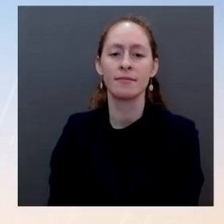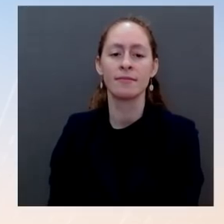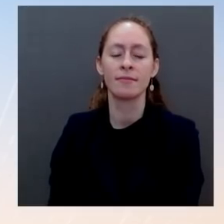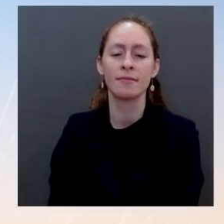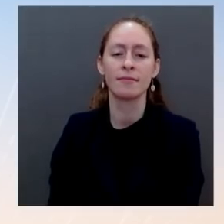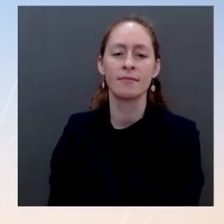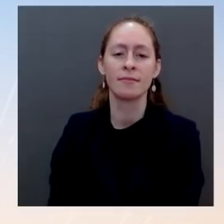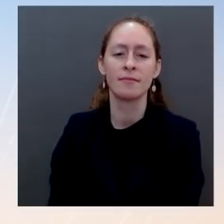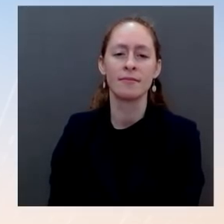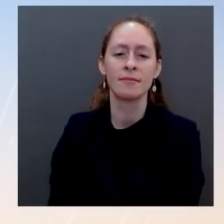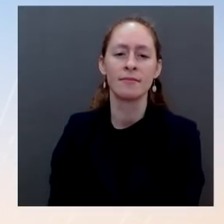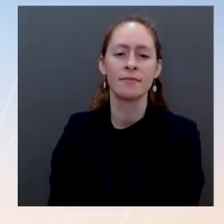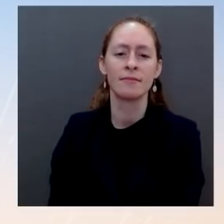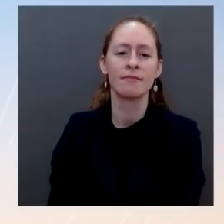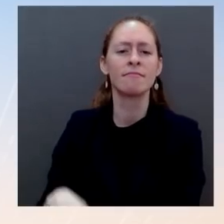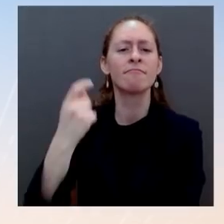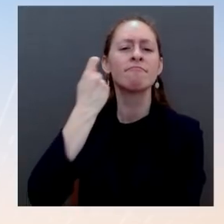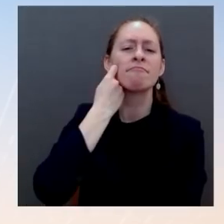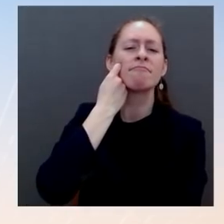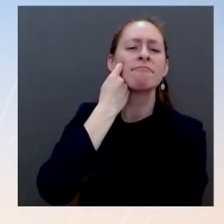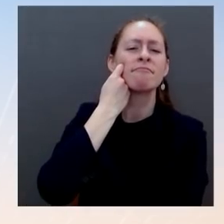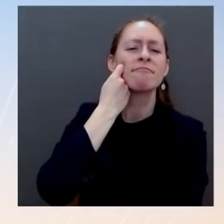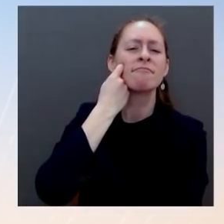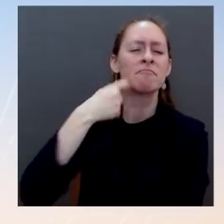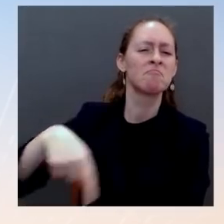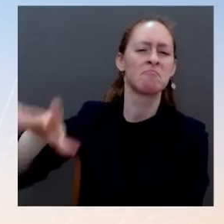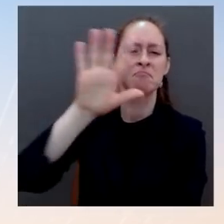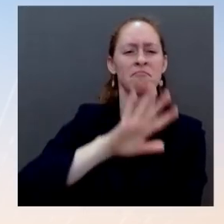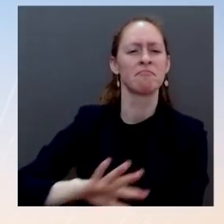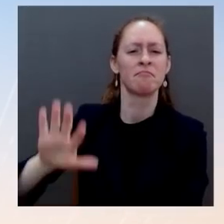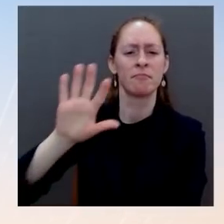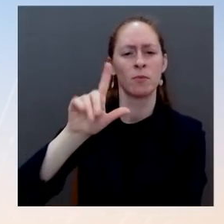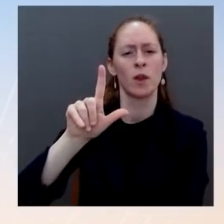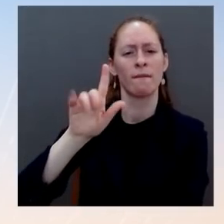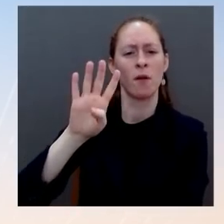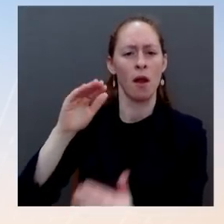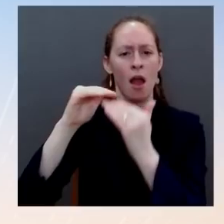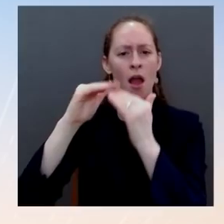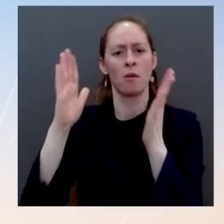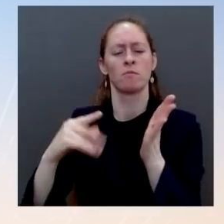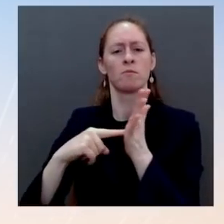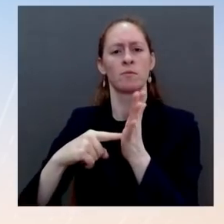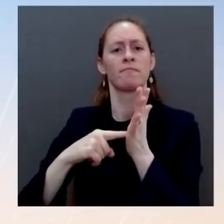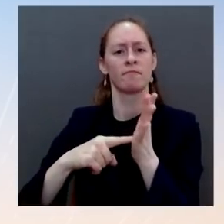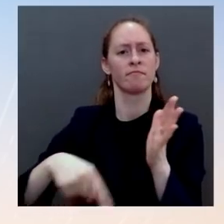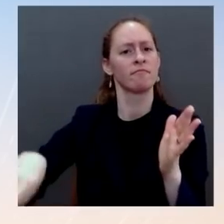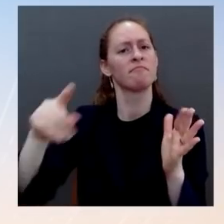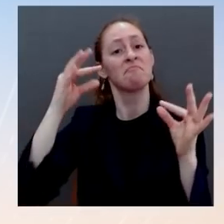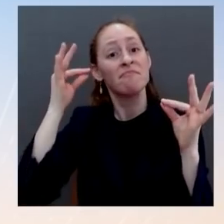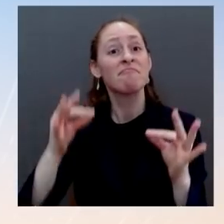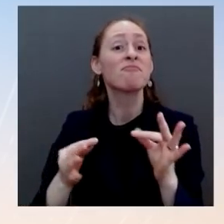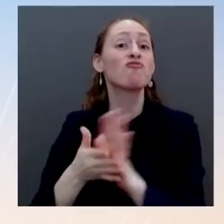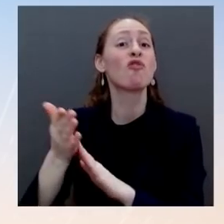I'm curious what the President's thinking is on that, how much he is involved in the discussions of how to,